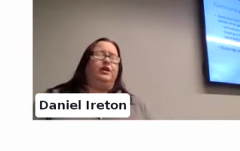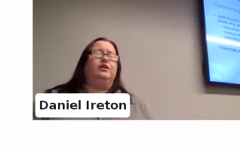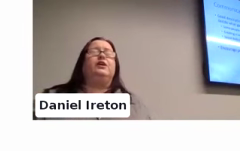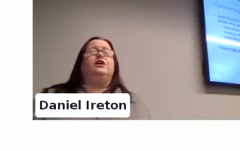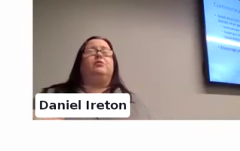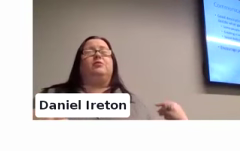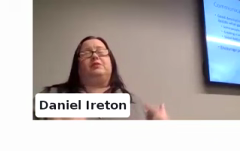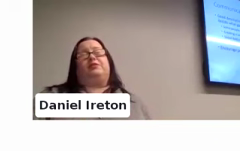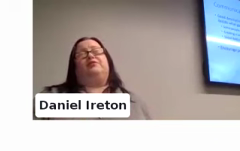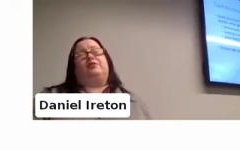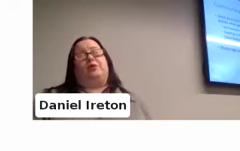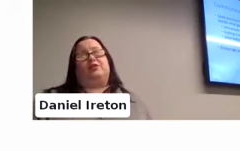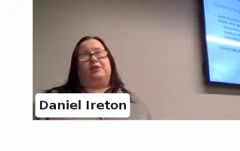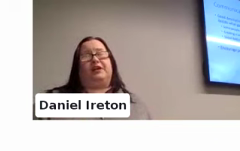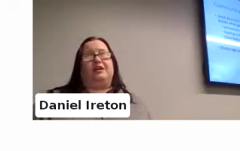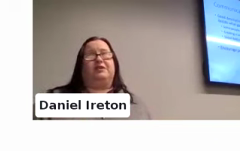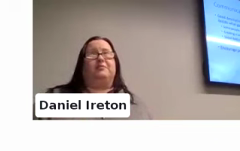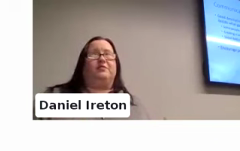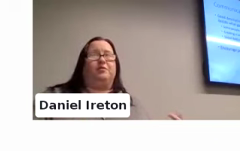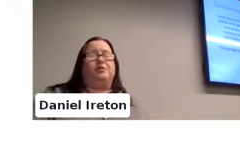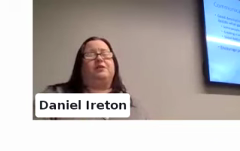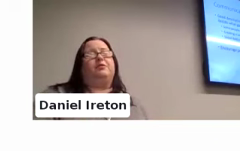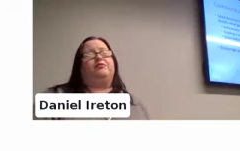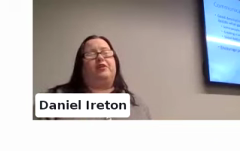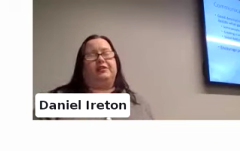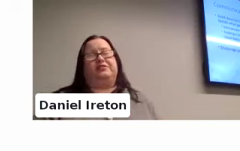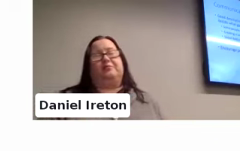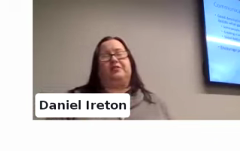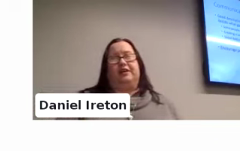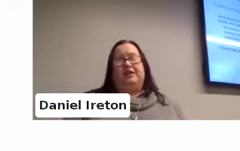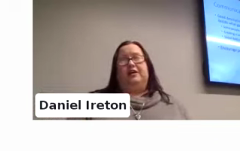But it far less likely that somebody is going to sit down and feel like game is totally unsuitable for them and feel excluded and alienateded. That's really what we're trying to avoid.